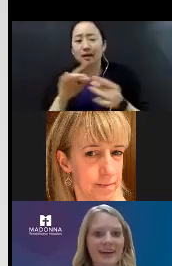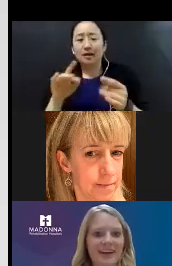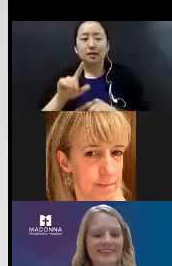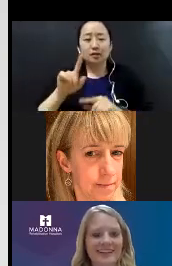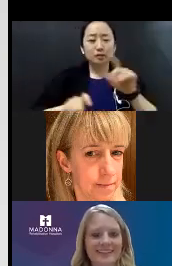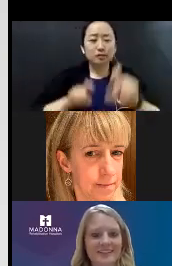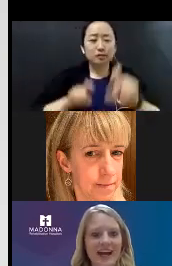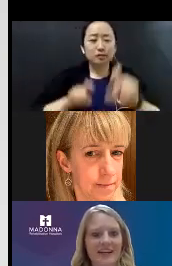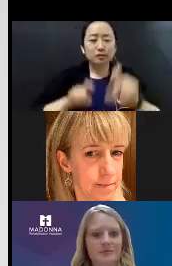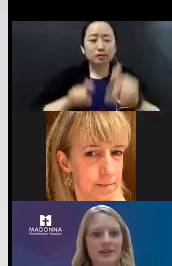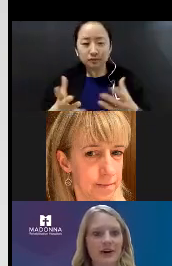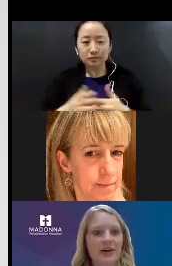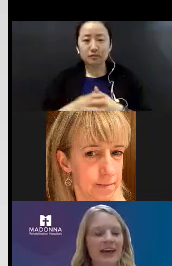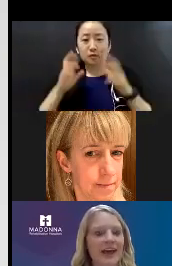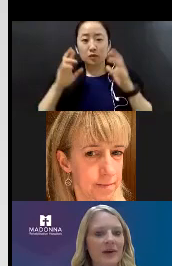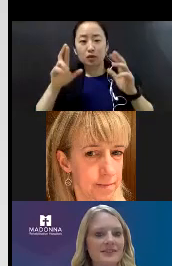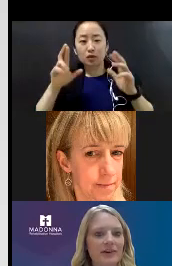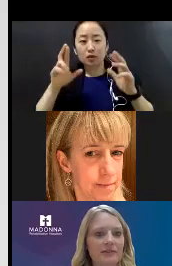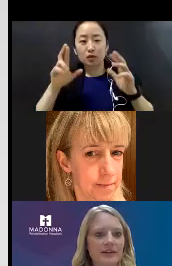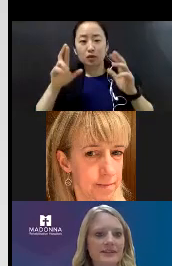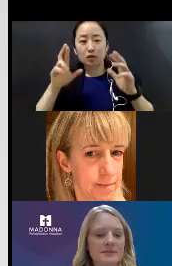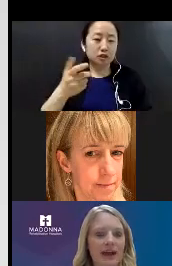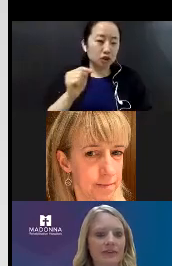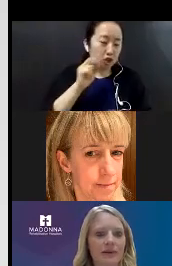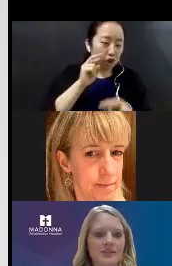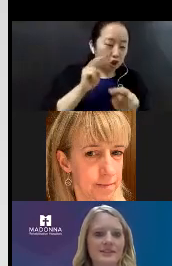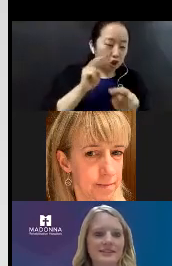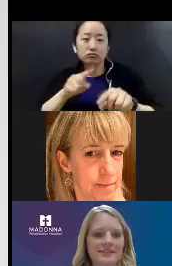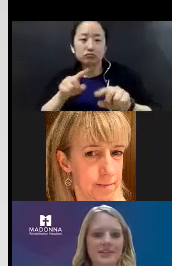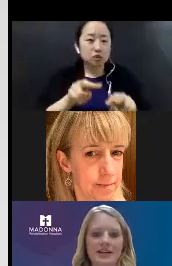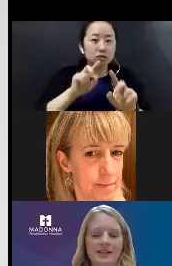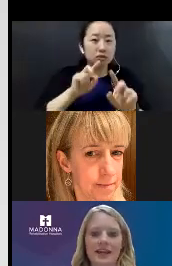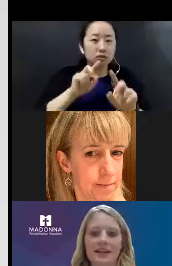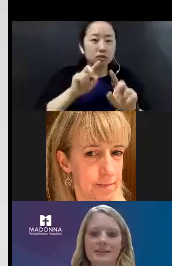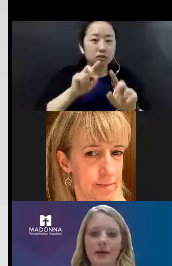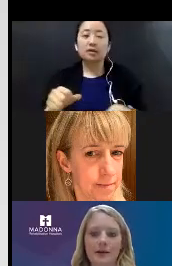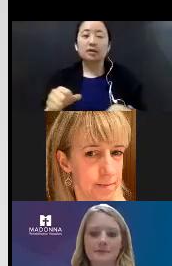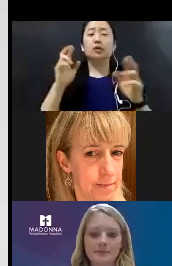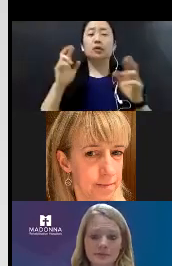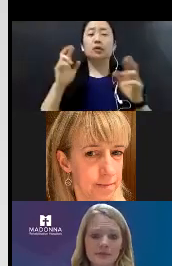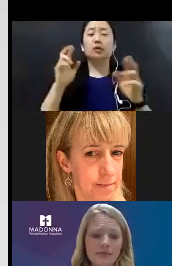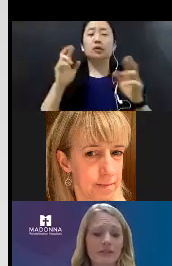CAN ATTEND TO THE CHAT AS WE GO. WE ALSO HOPE FOR SOME TIME FOR QUESTIONS AND DISCUSSION AT THE END AS WELL.